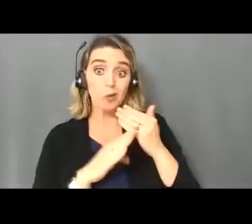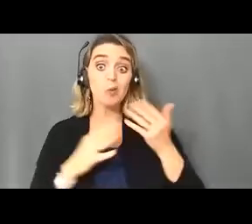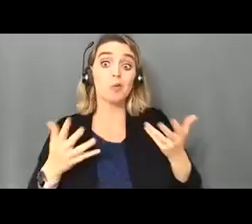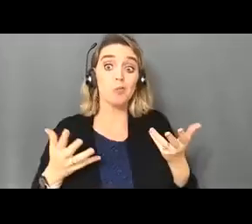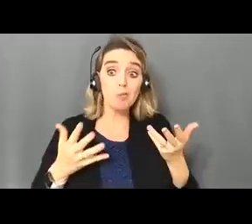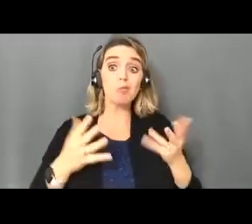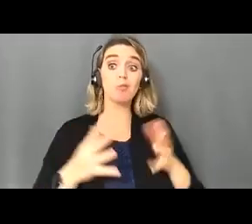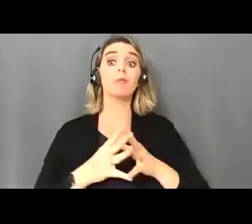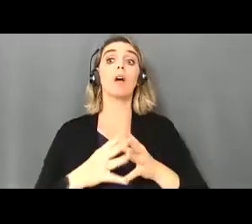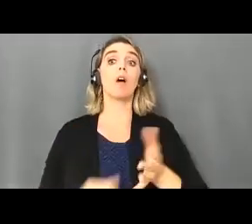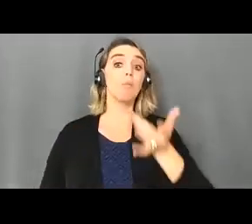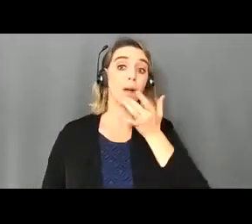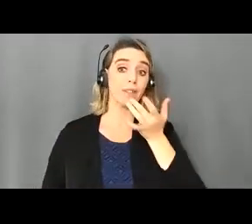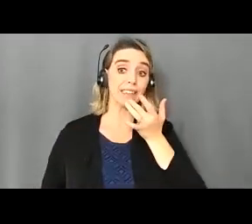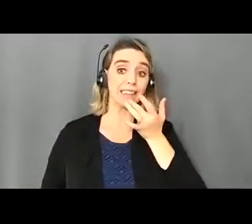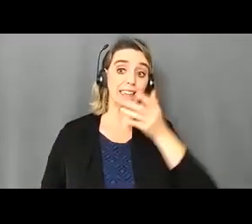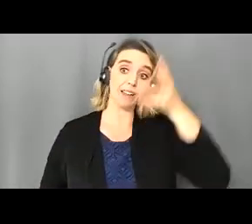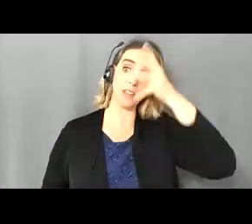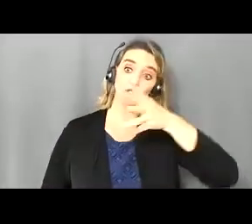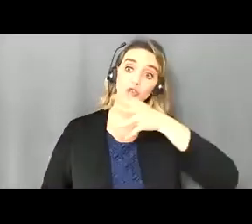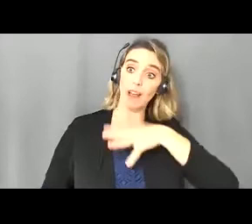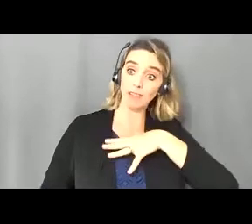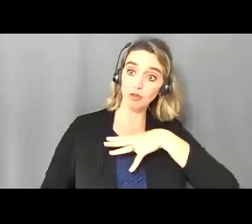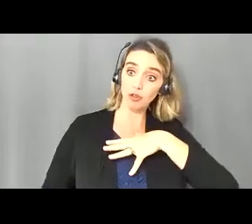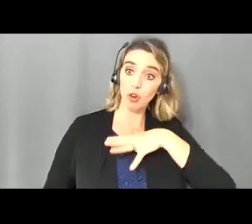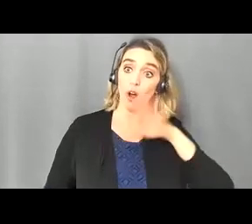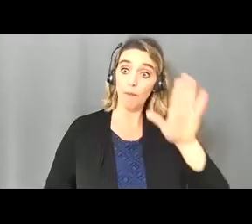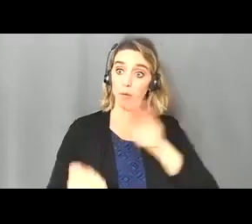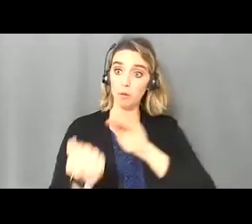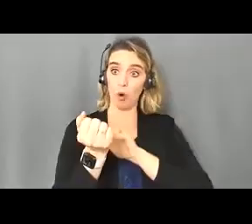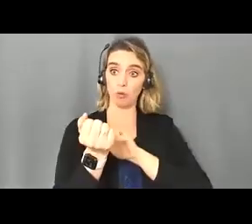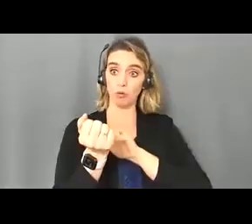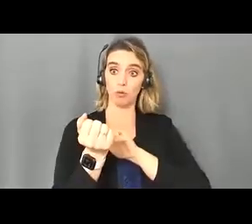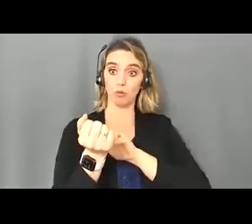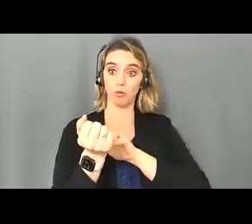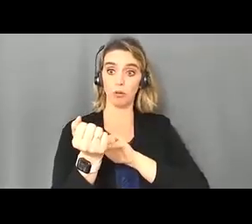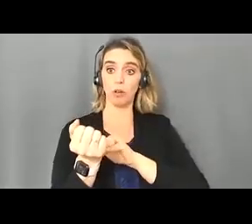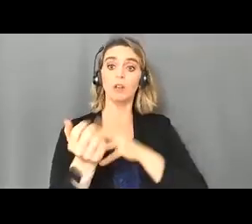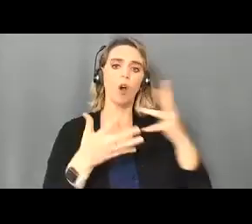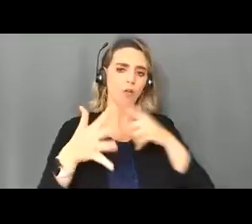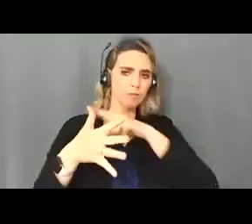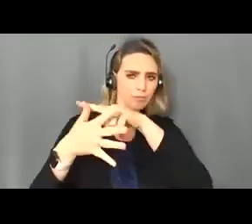in terms of the gender of the physician? So all of these things come into play